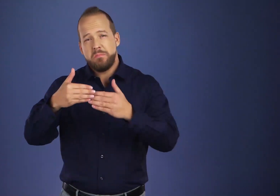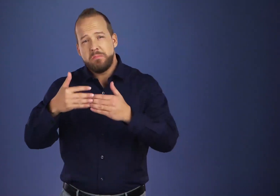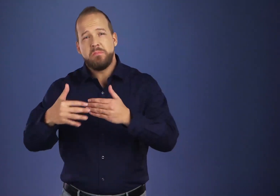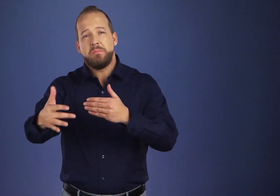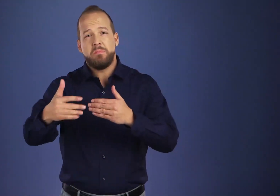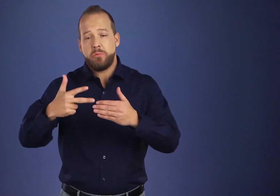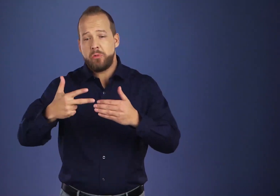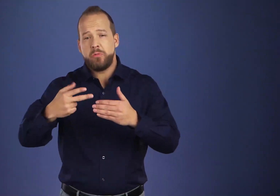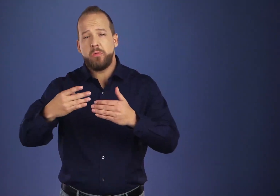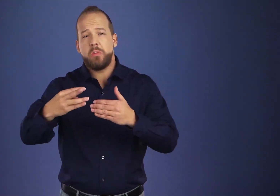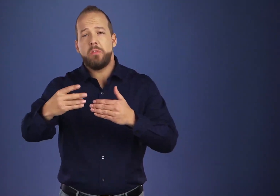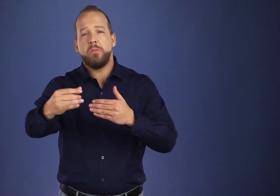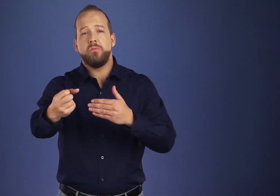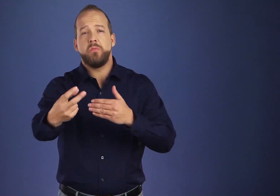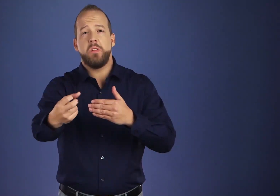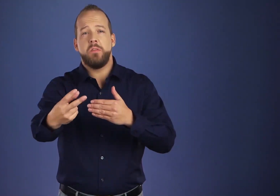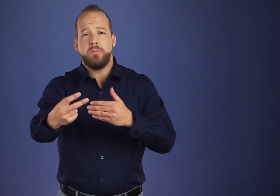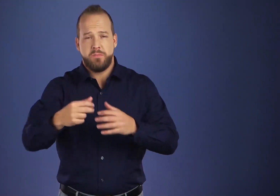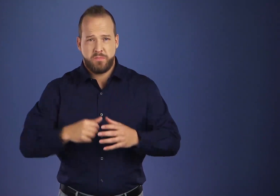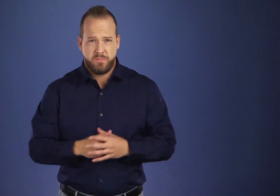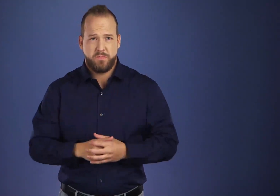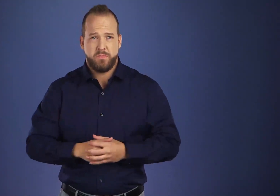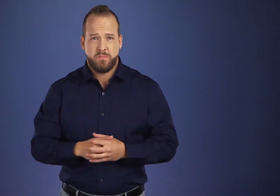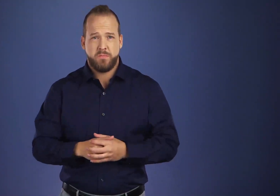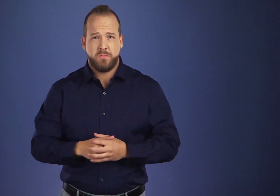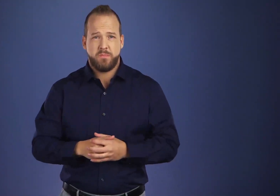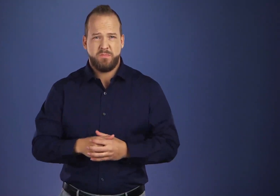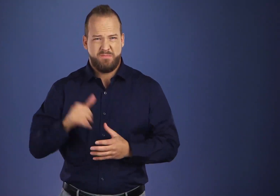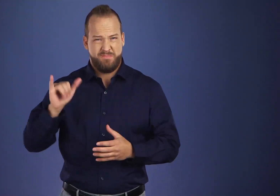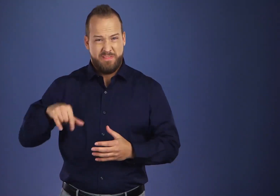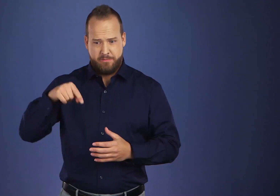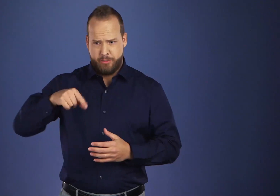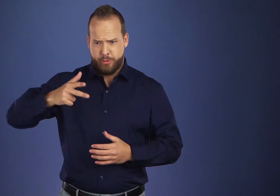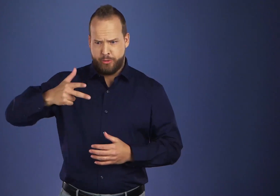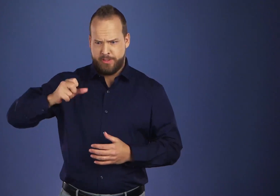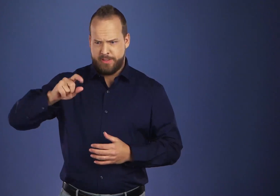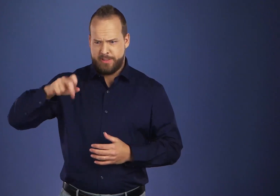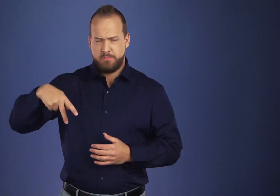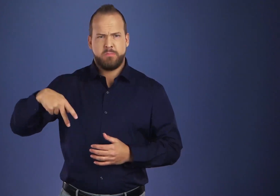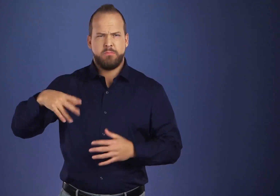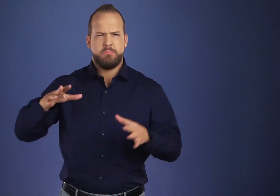Like all the remaining Steps, Step Three calls for affirmative action,